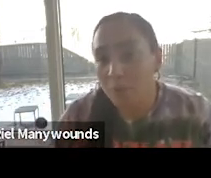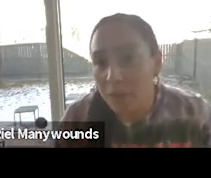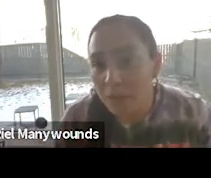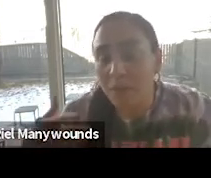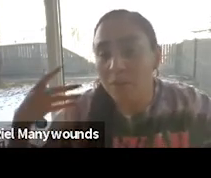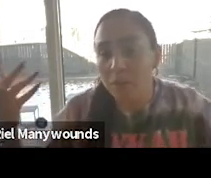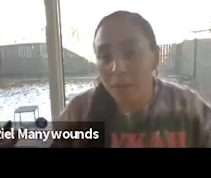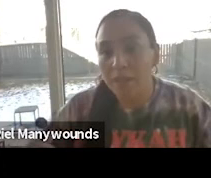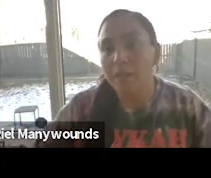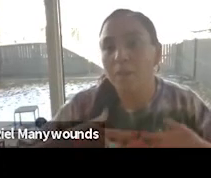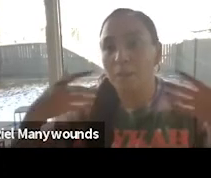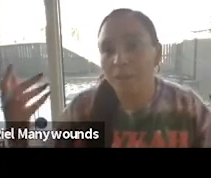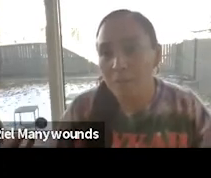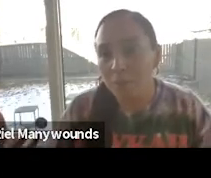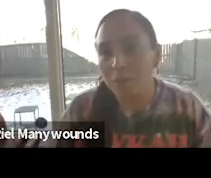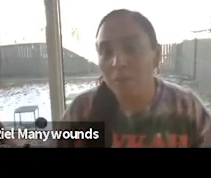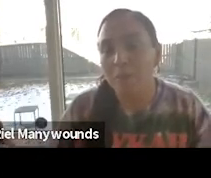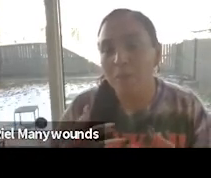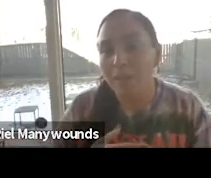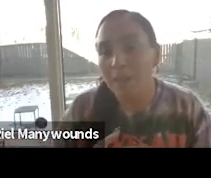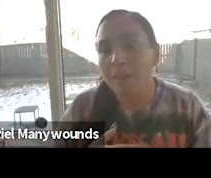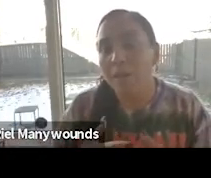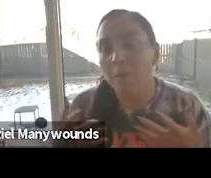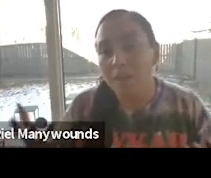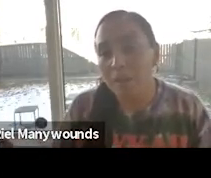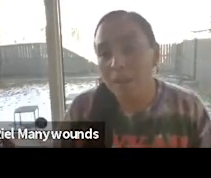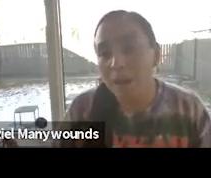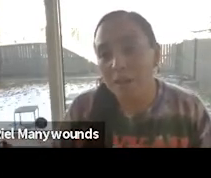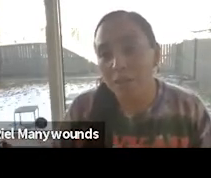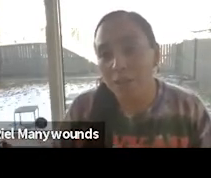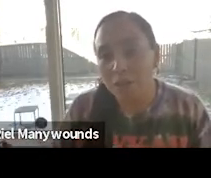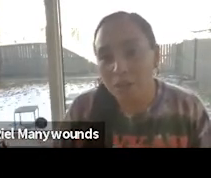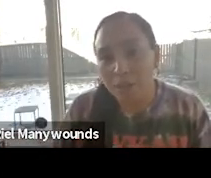who you know, started we have people who brought people in, but it's a non-hierarchical structure.